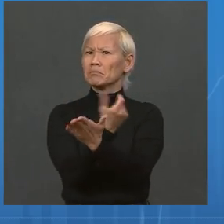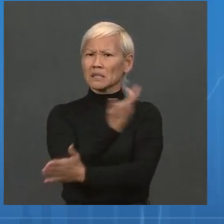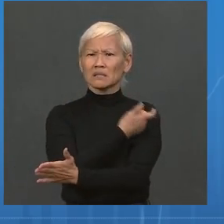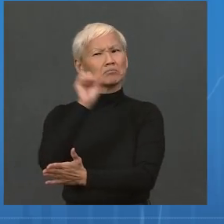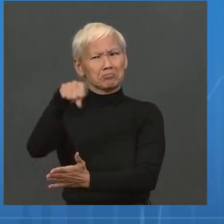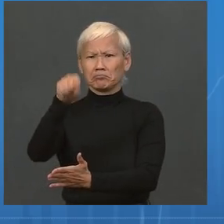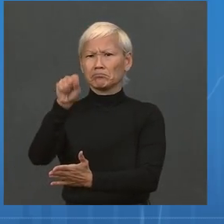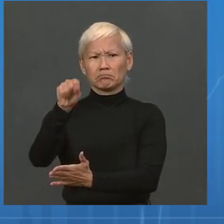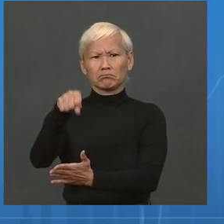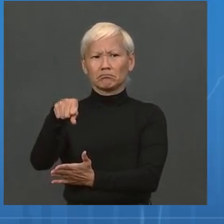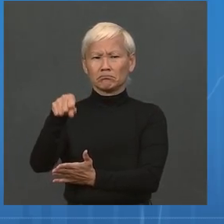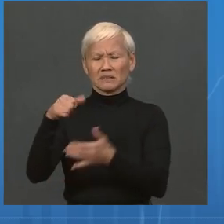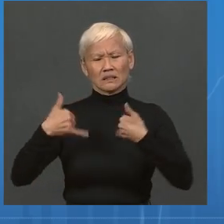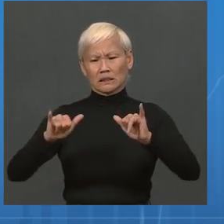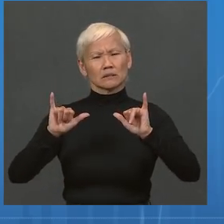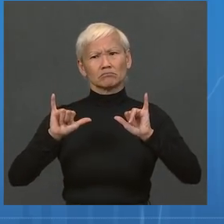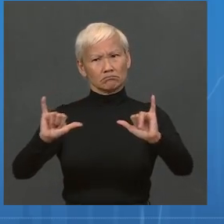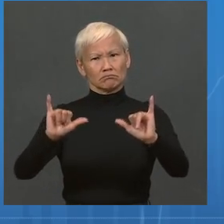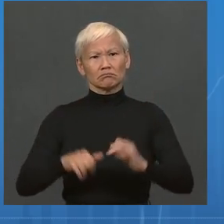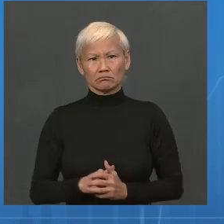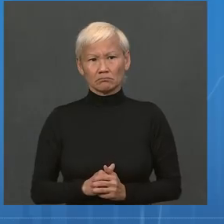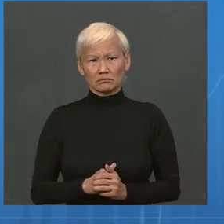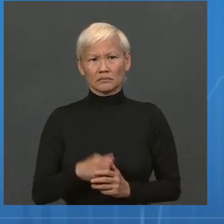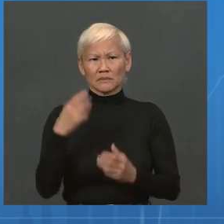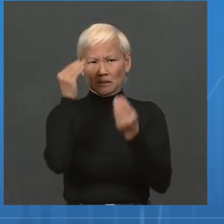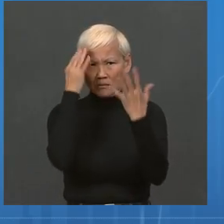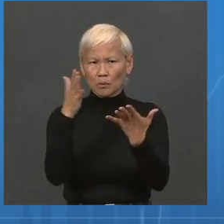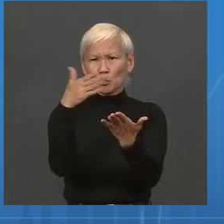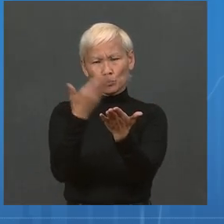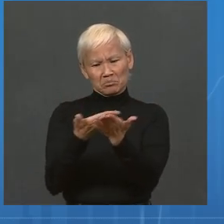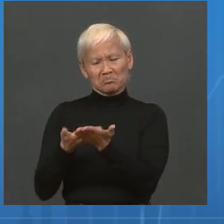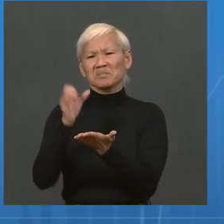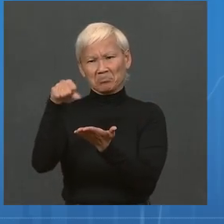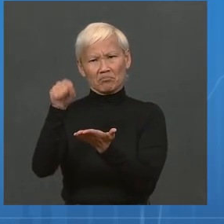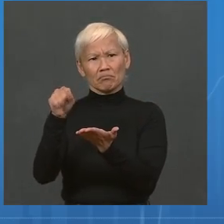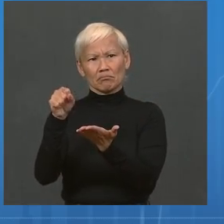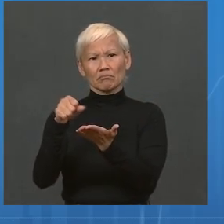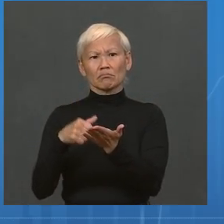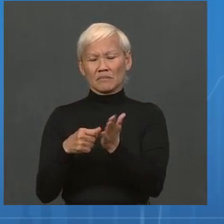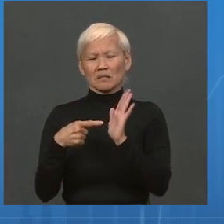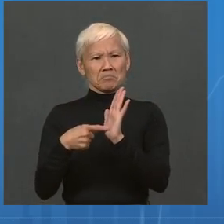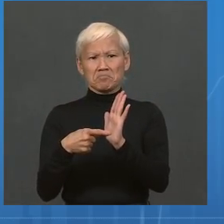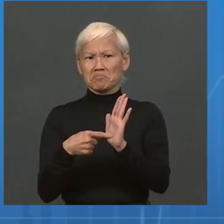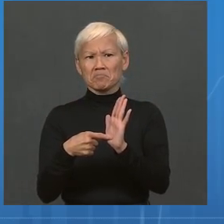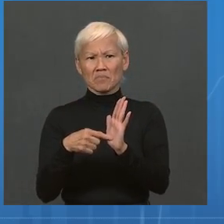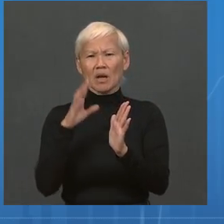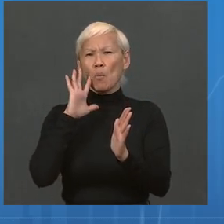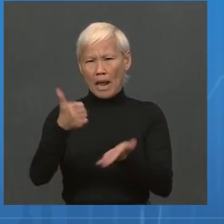We have data from the trials. In fact, several of the -- about 10 percent of people in the clinical trials